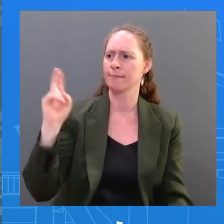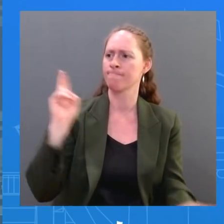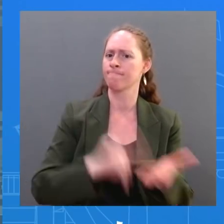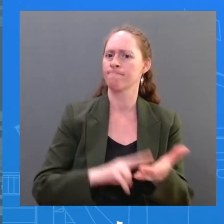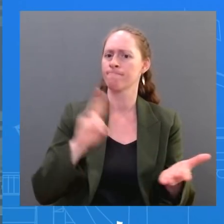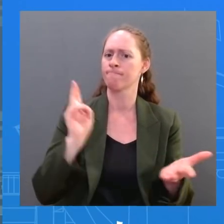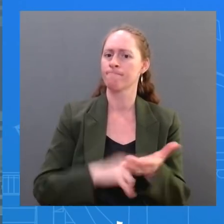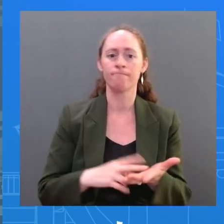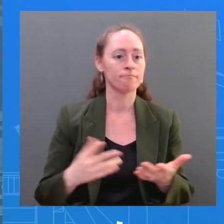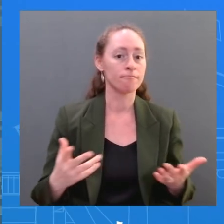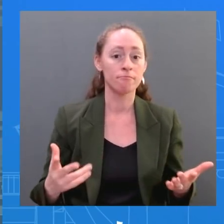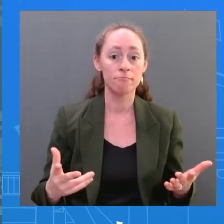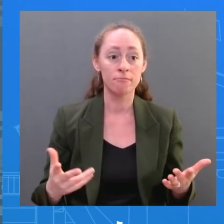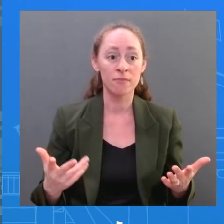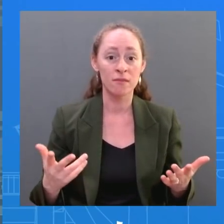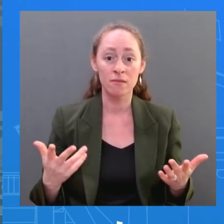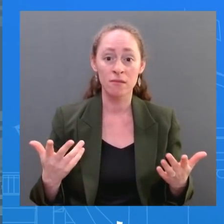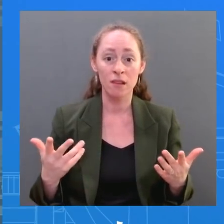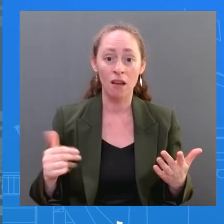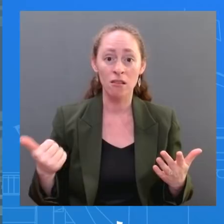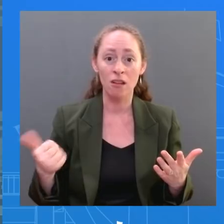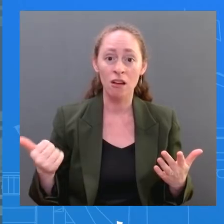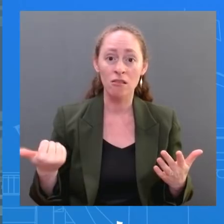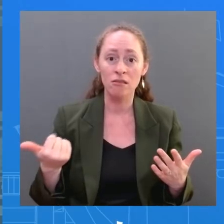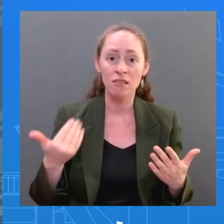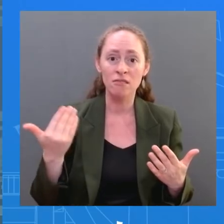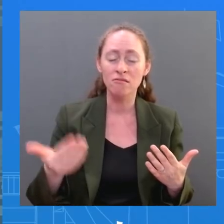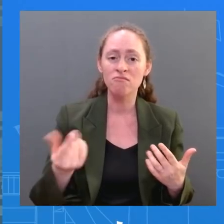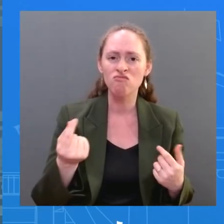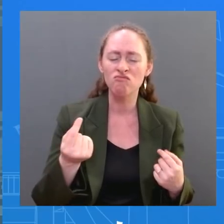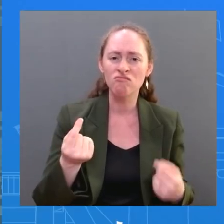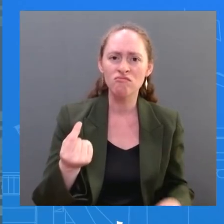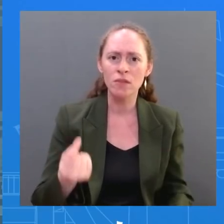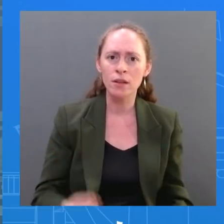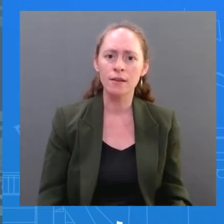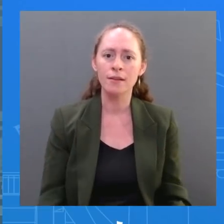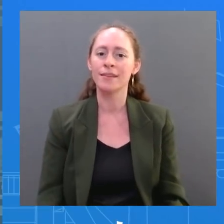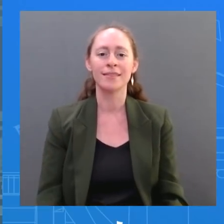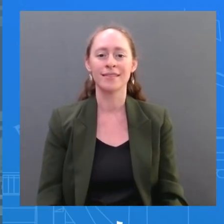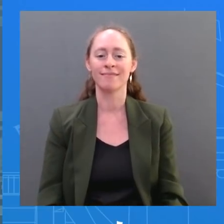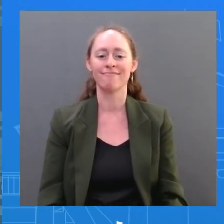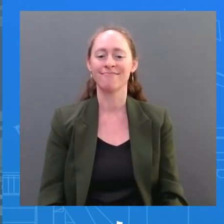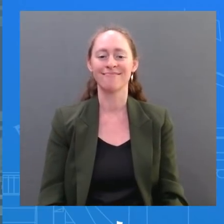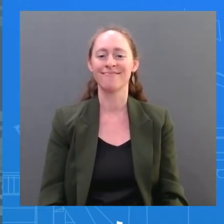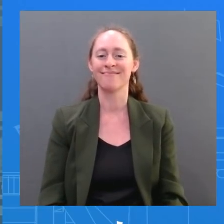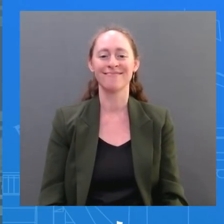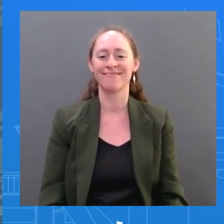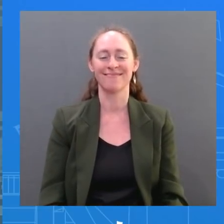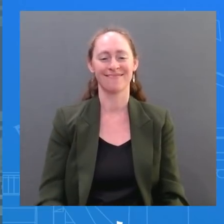that have been suggested by advocates, by members of Congress -- literally every single one of those things we have run down